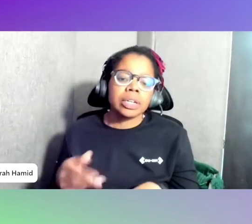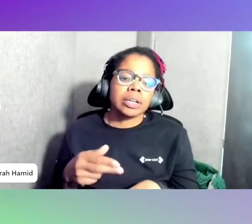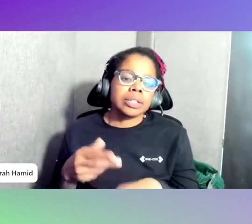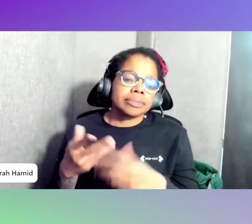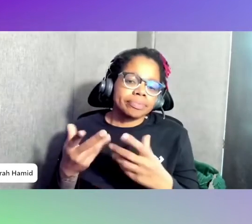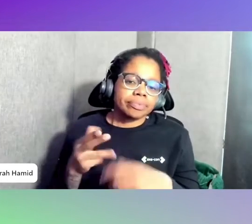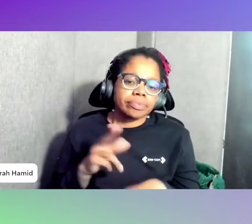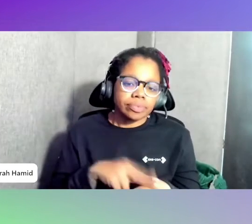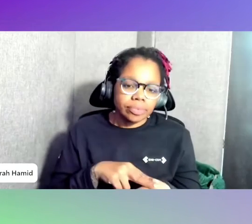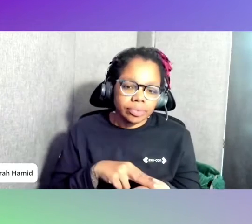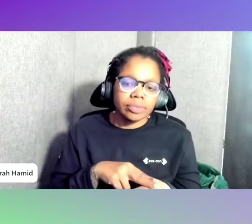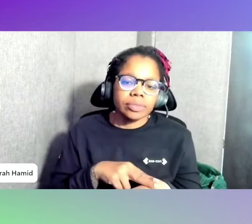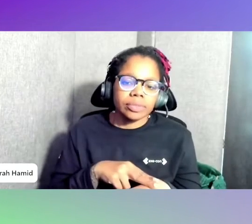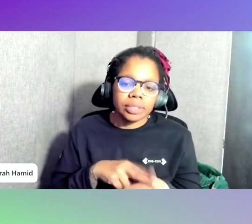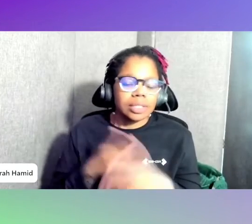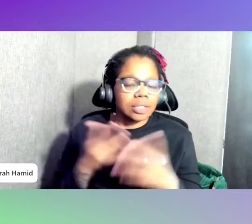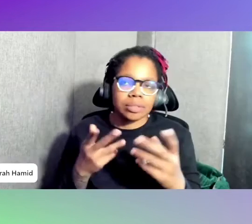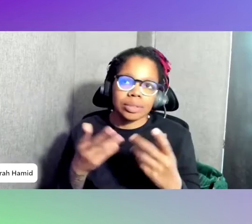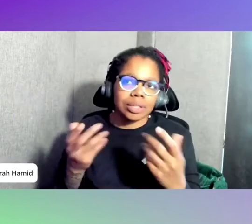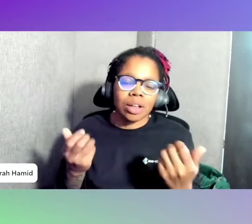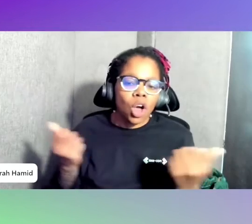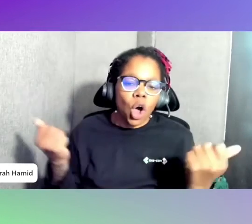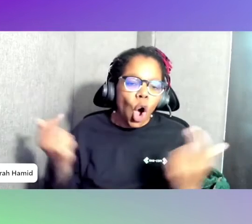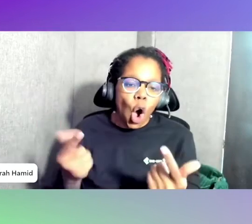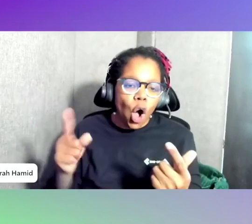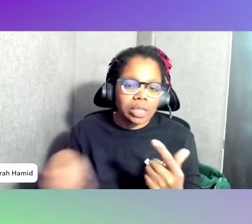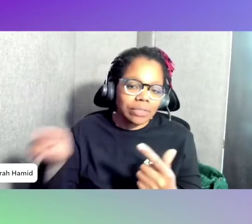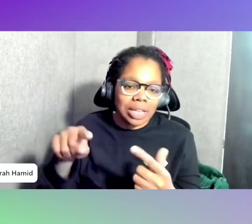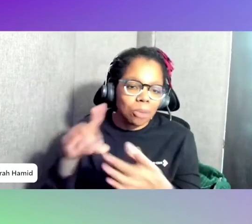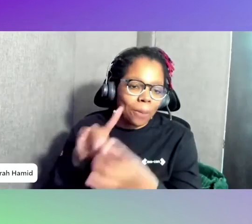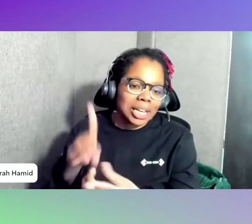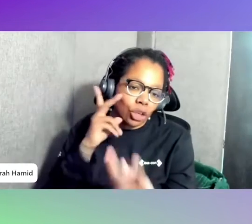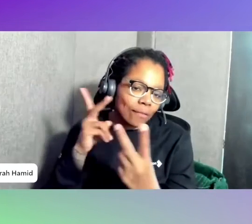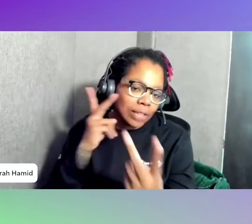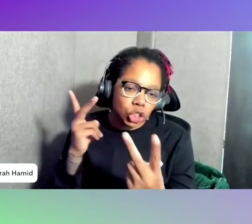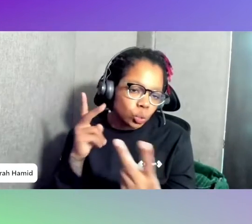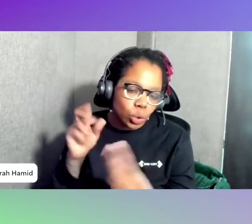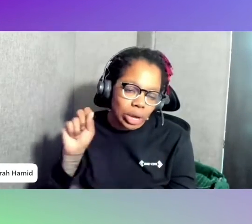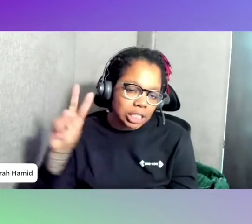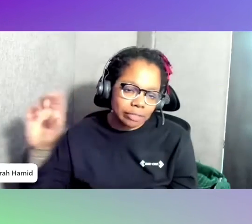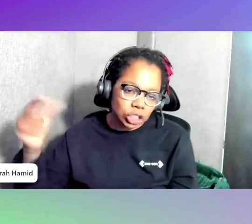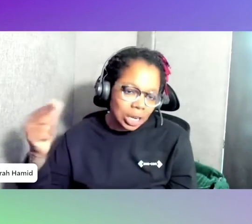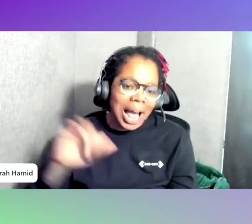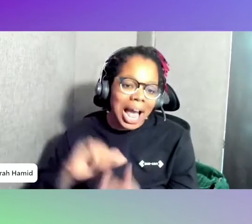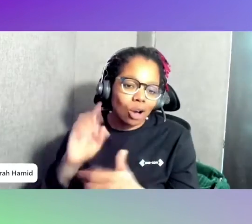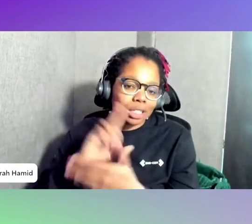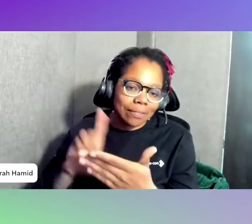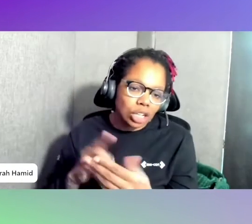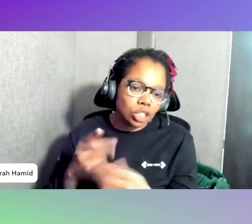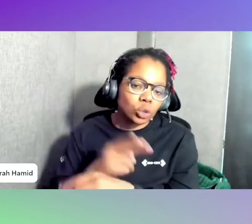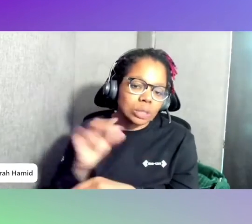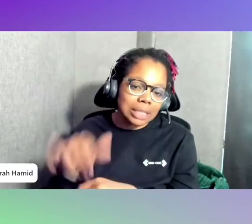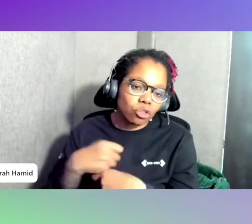learning SVG. There are a lot of resources online,